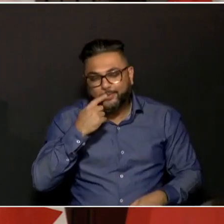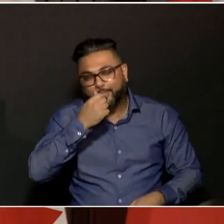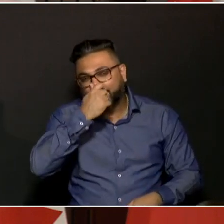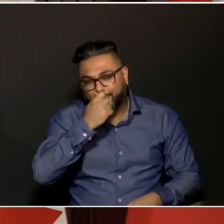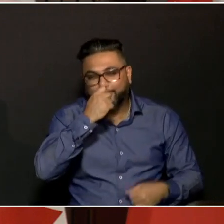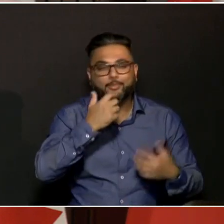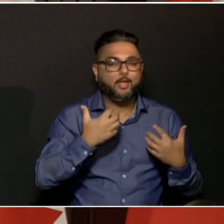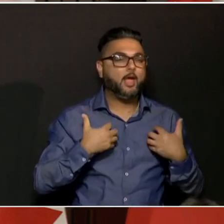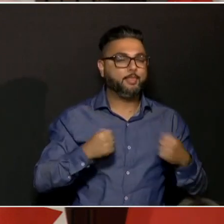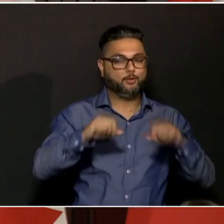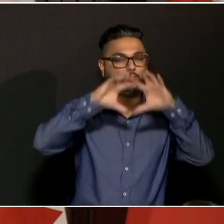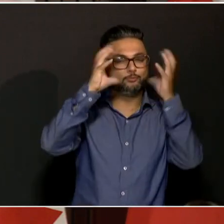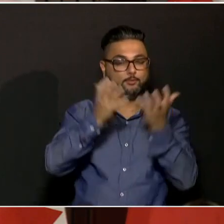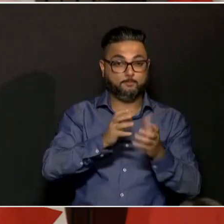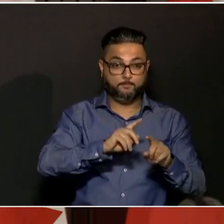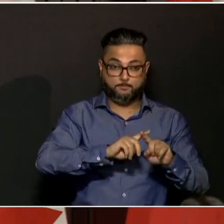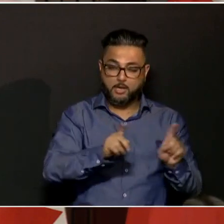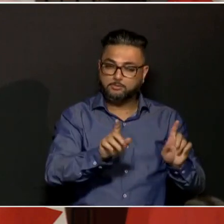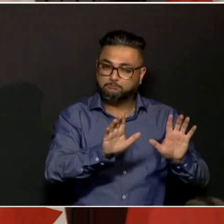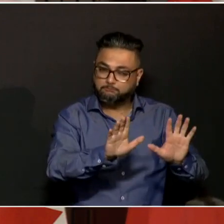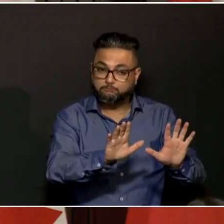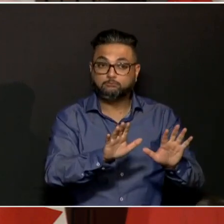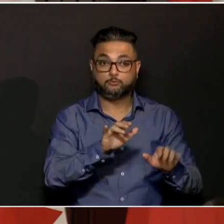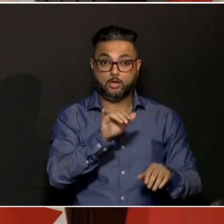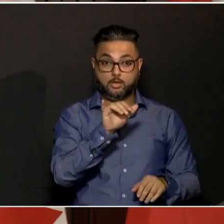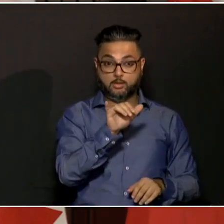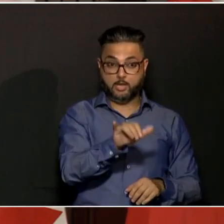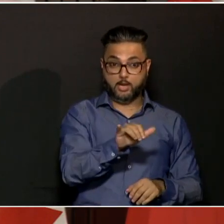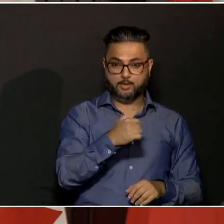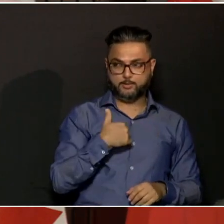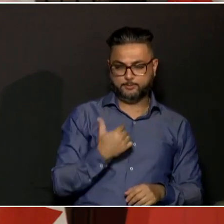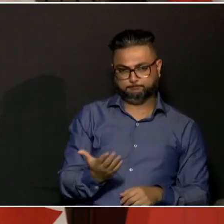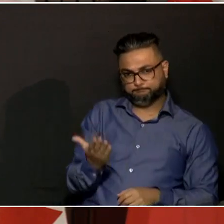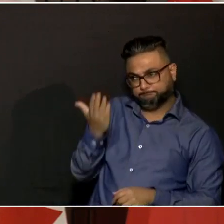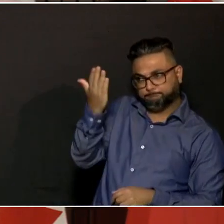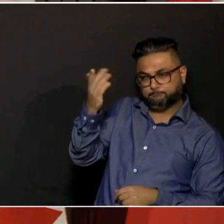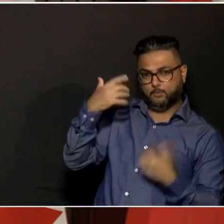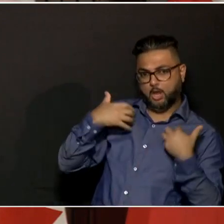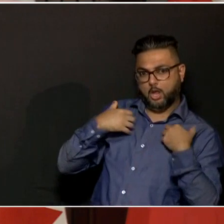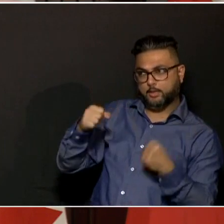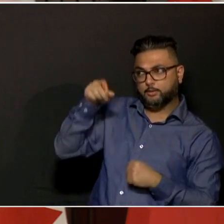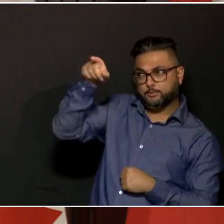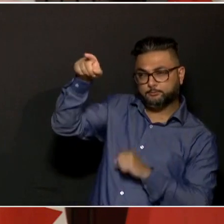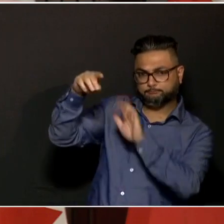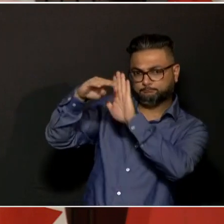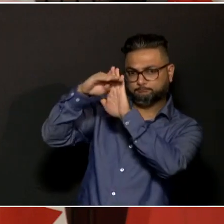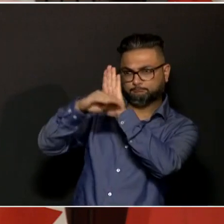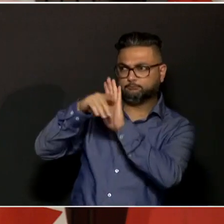have runny noses throughout the school year but are otherwise healthy, so we have the health measures table